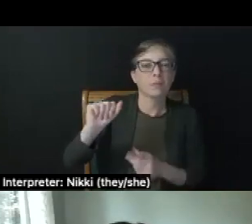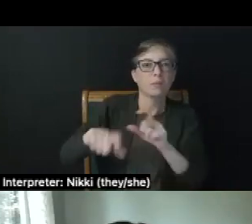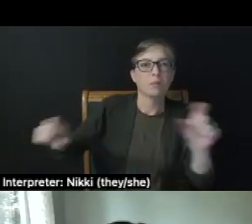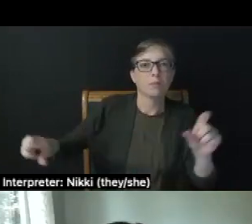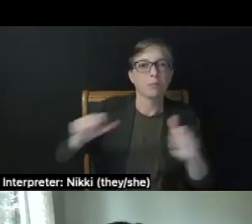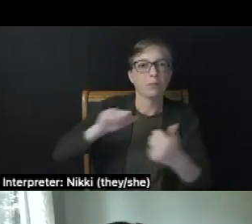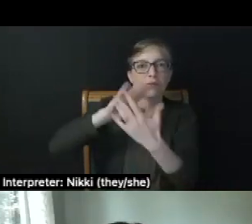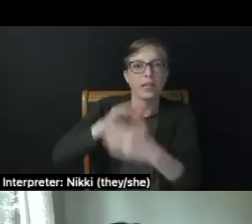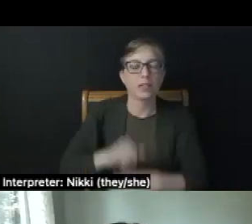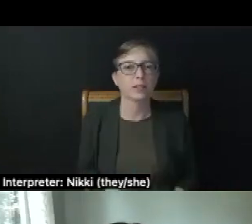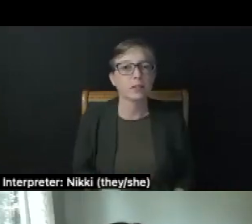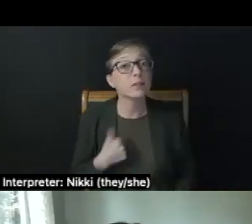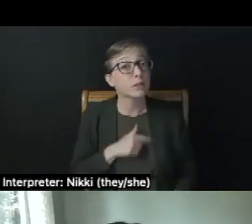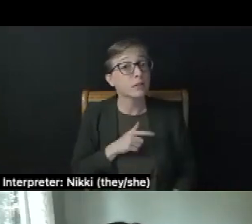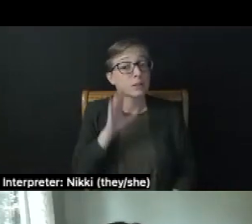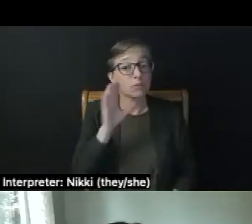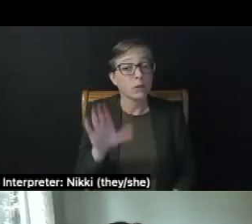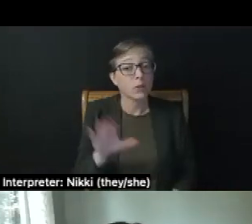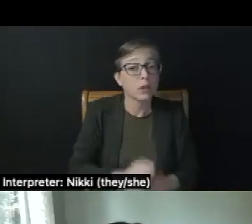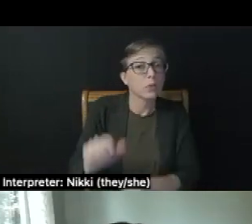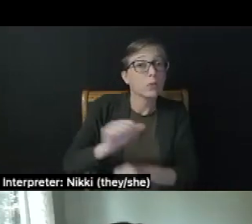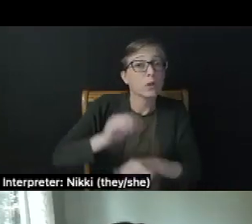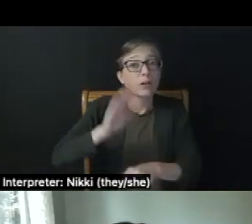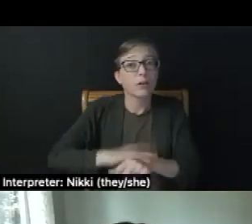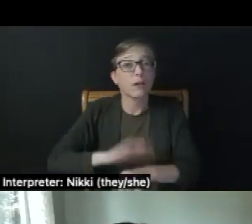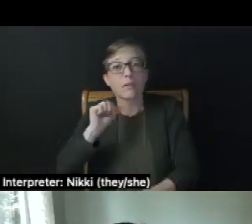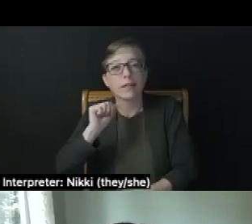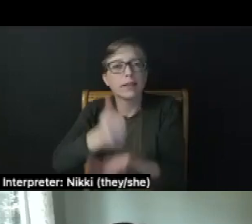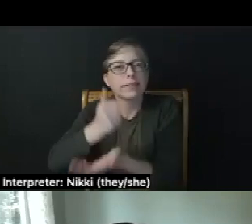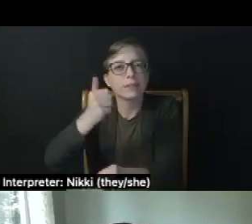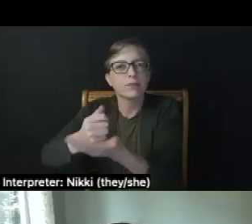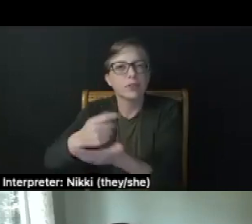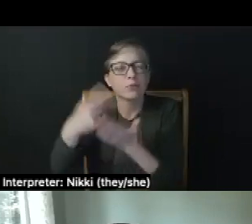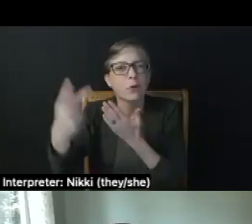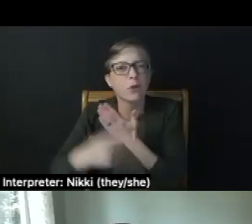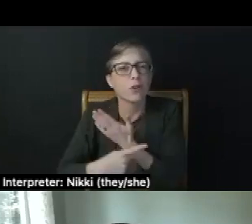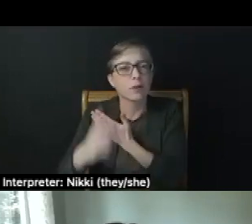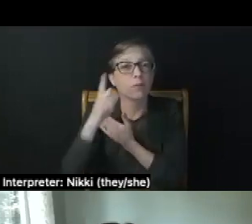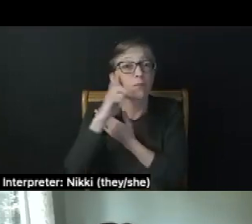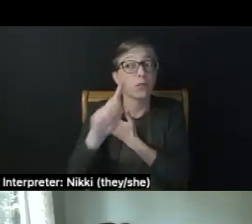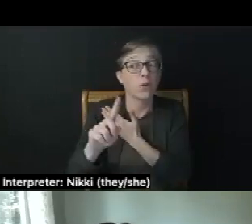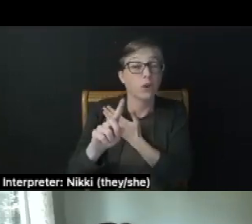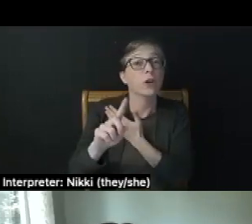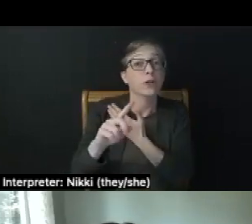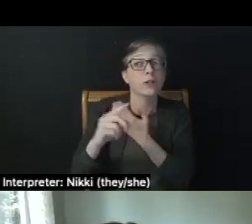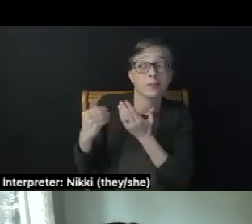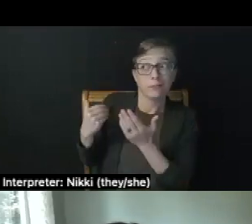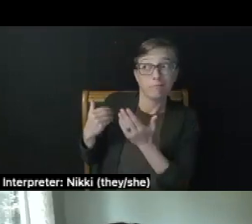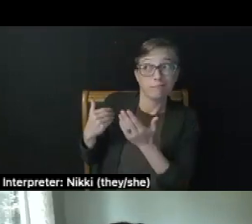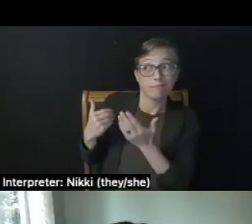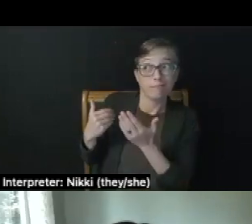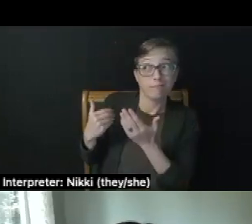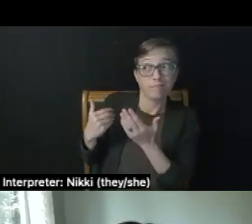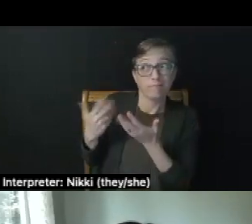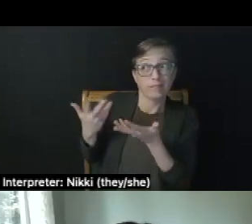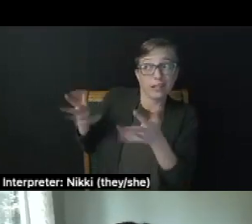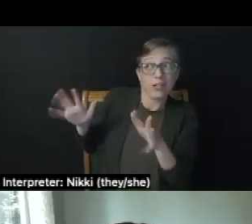equity by leveraging existing and new data sources. We've talked about the Medicaid